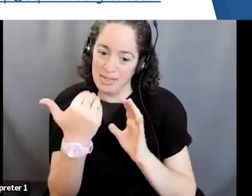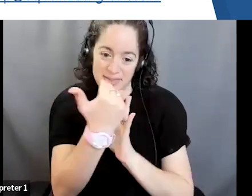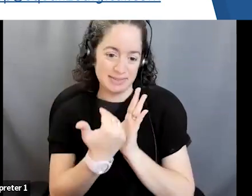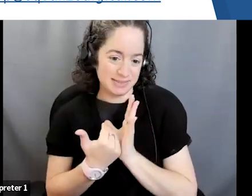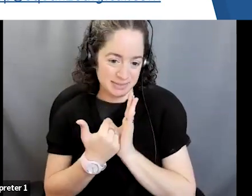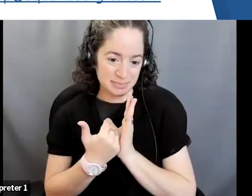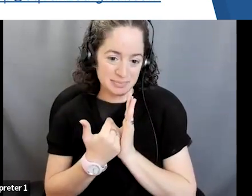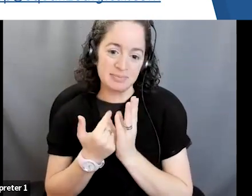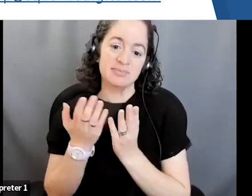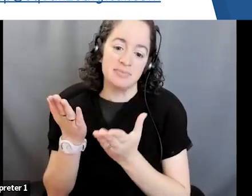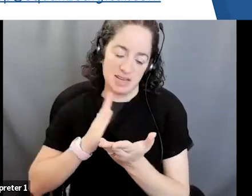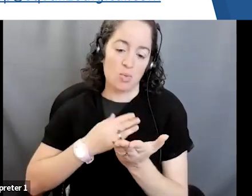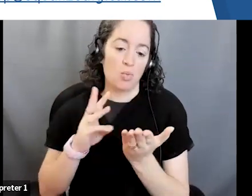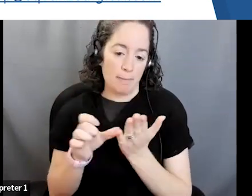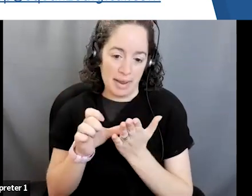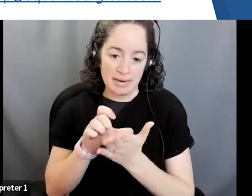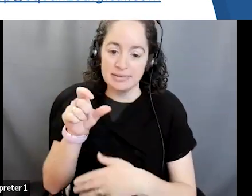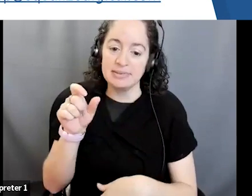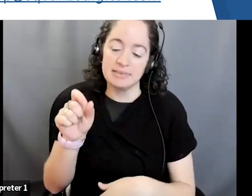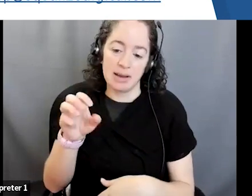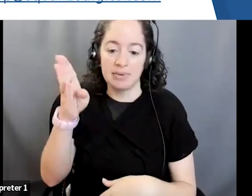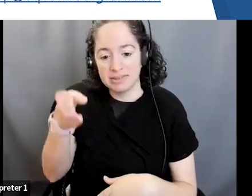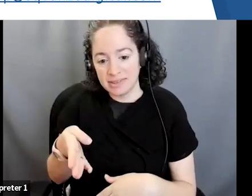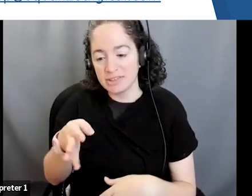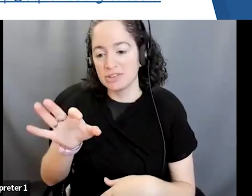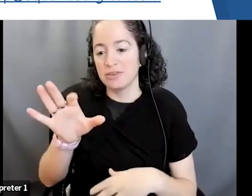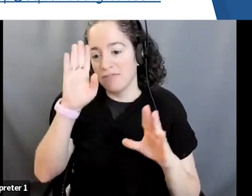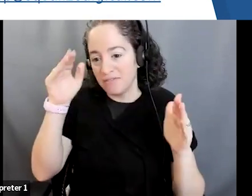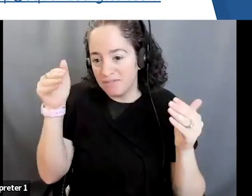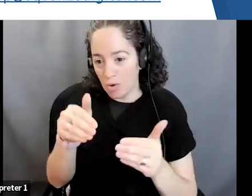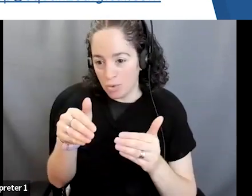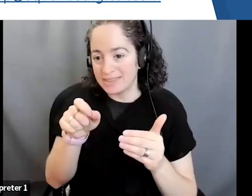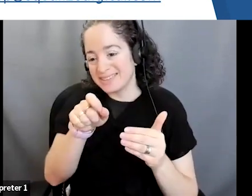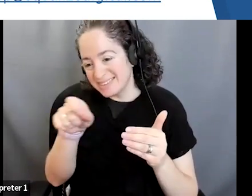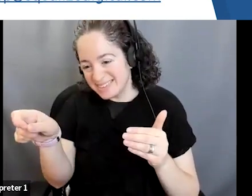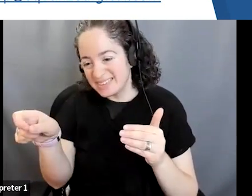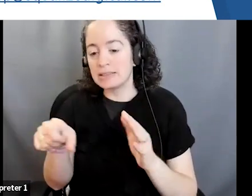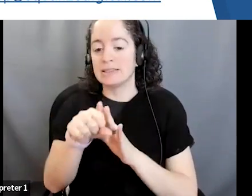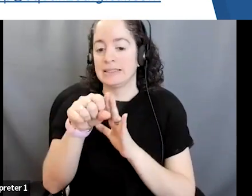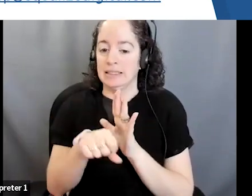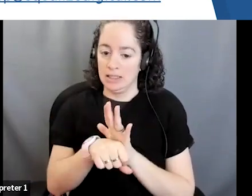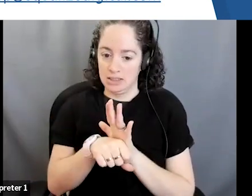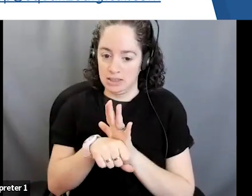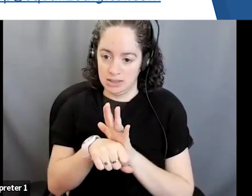equalizedigital.com/focus-state.